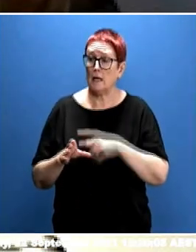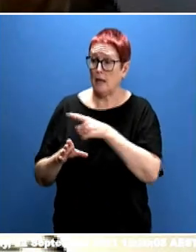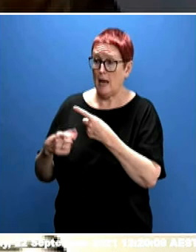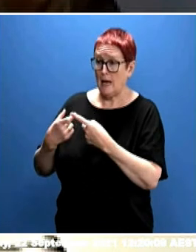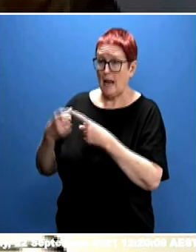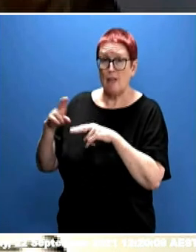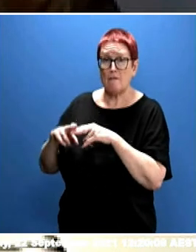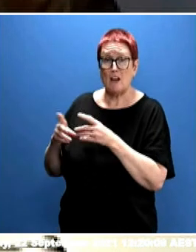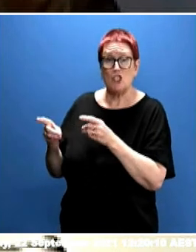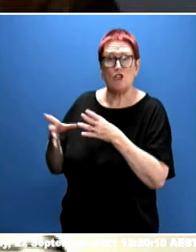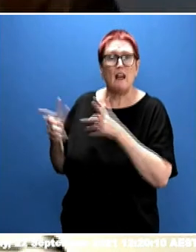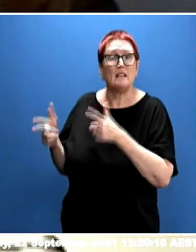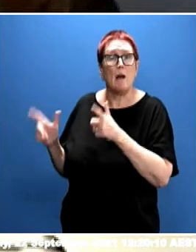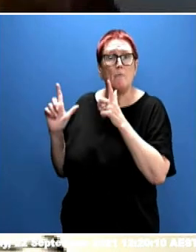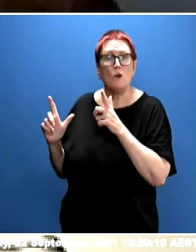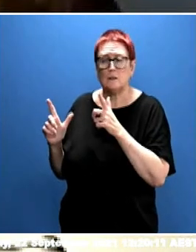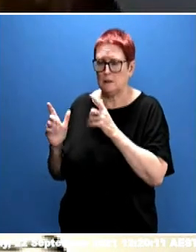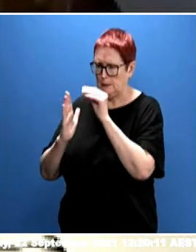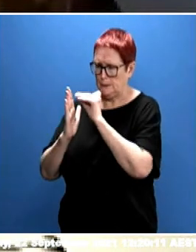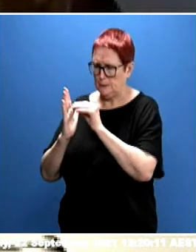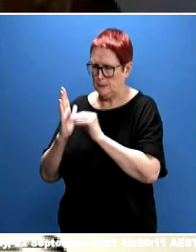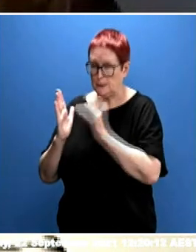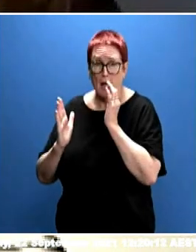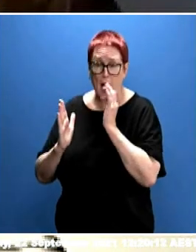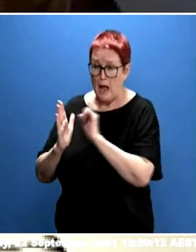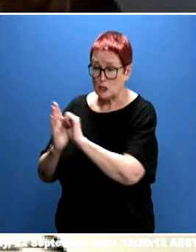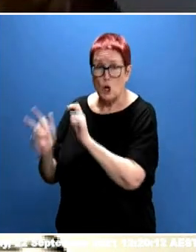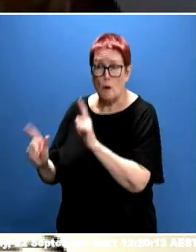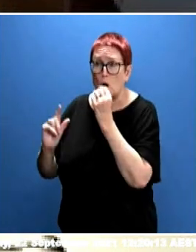Centre had put a business case forward to her bosses asking for a cultural